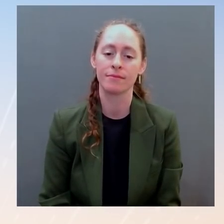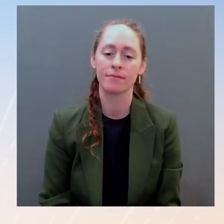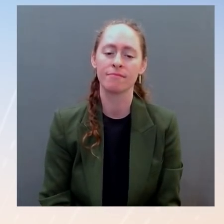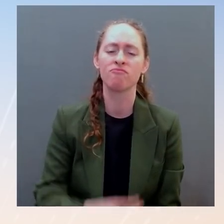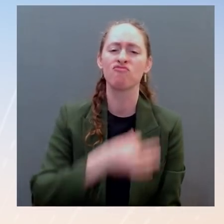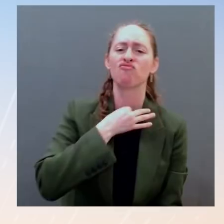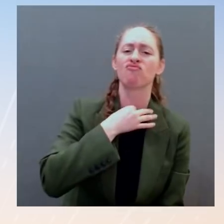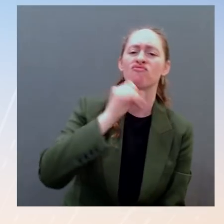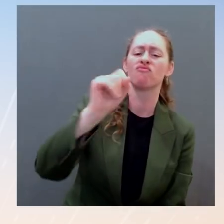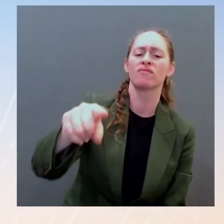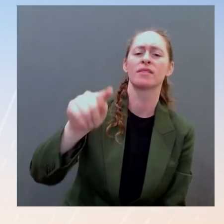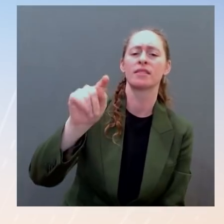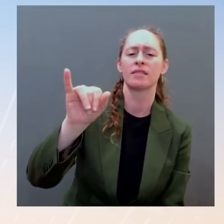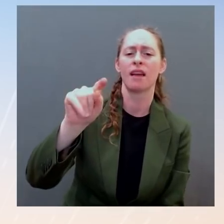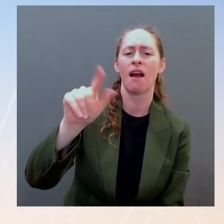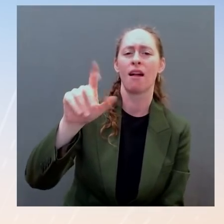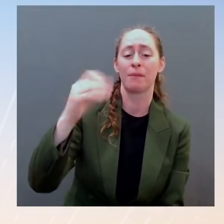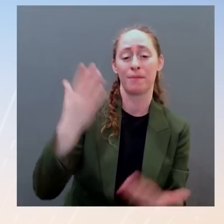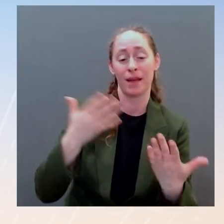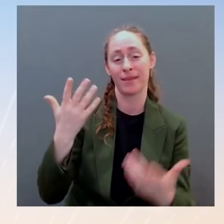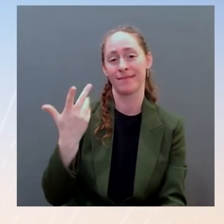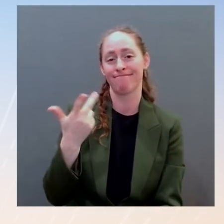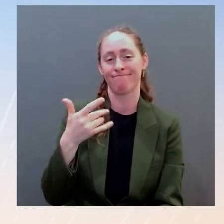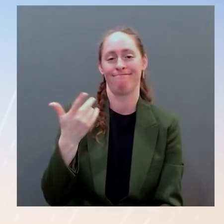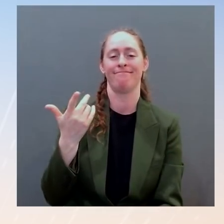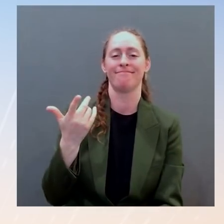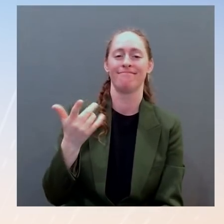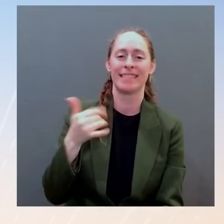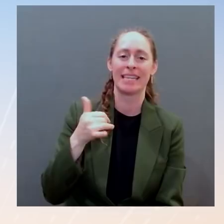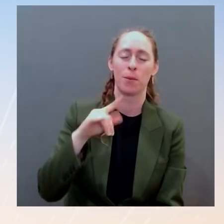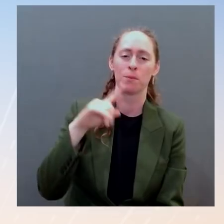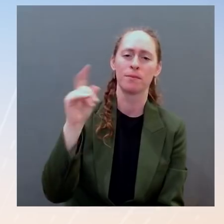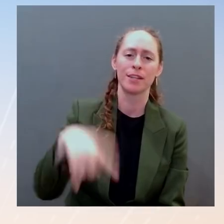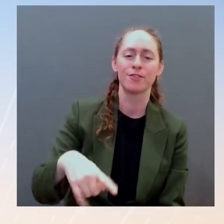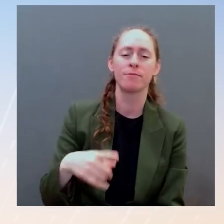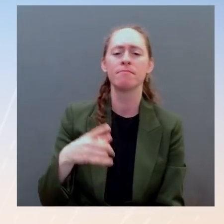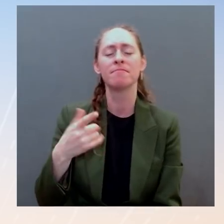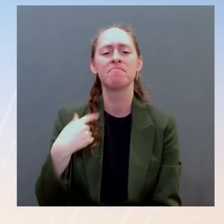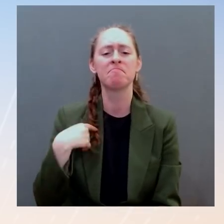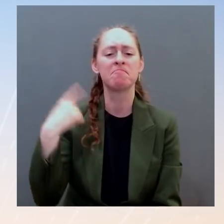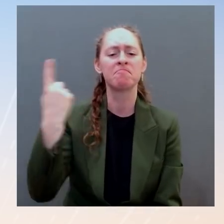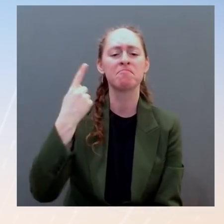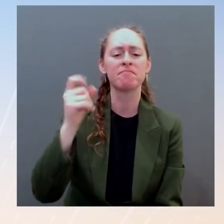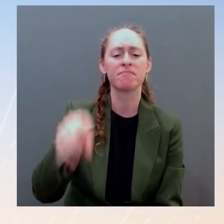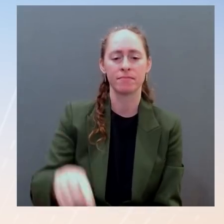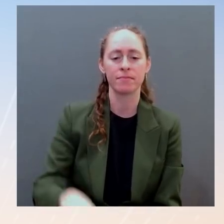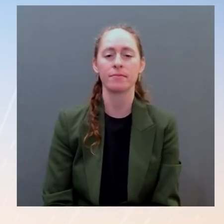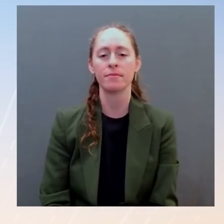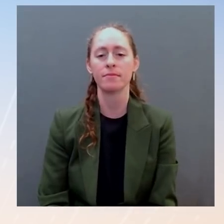So if the CDC is able to extend Title 42, why is it up to Congress?